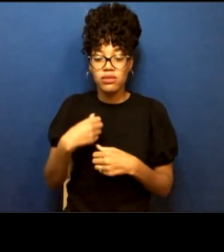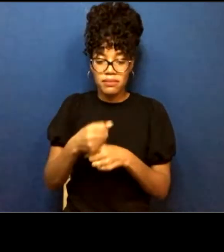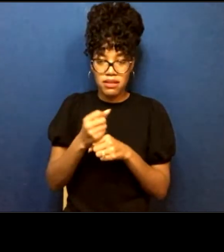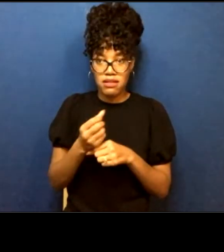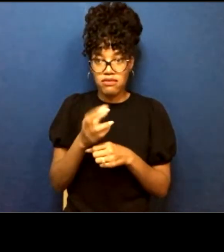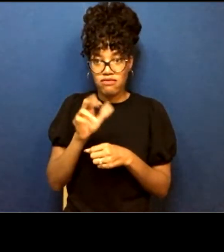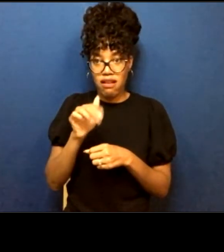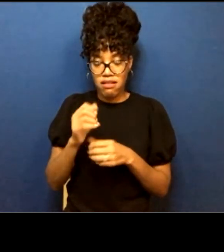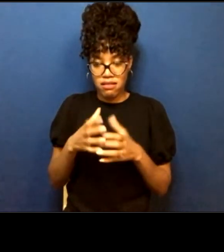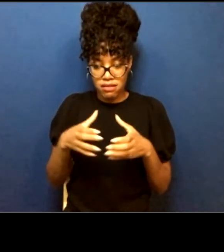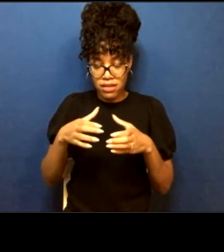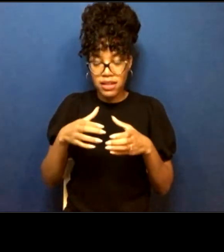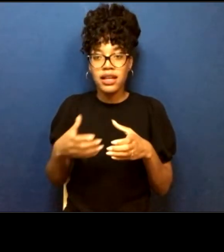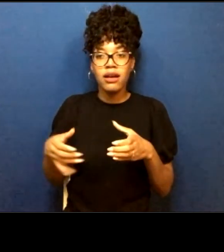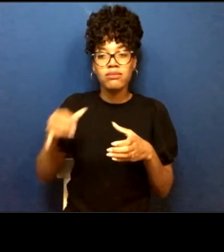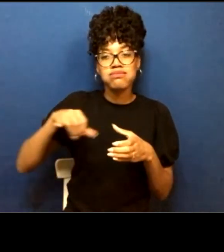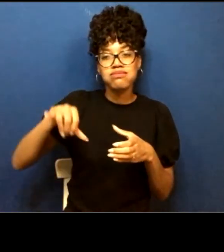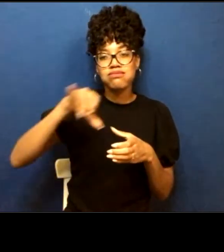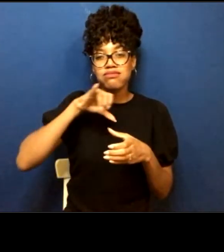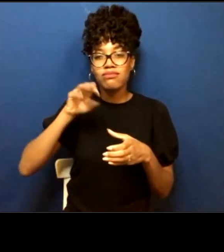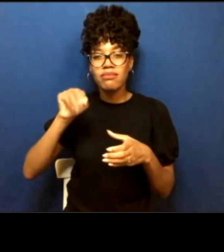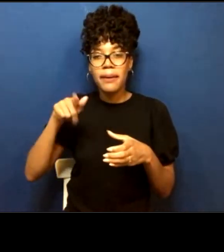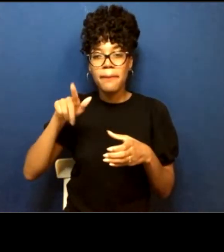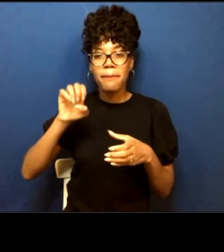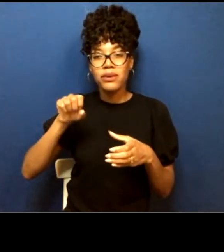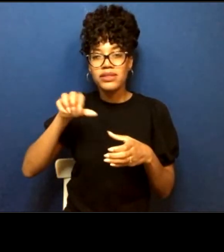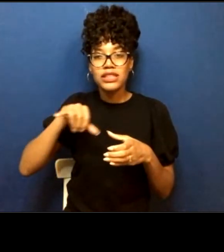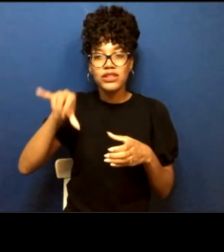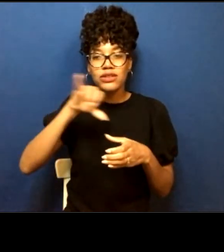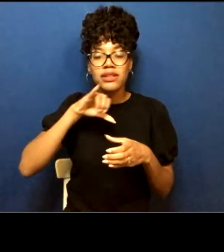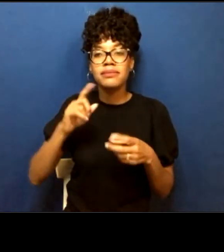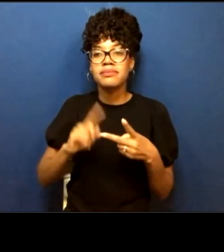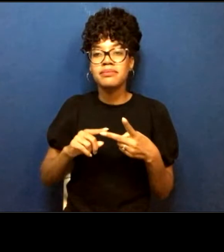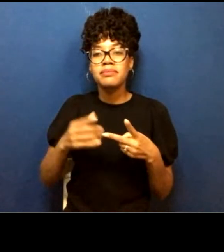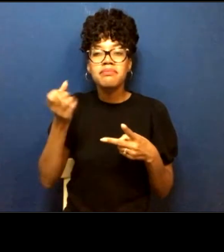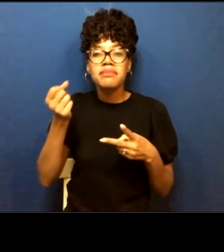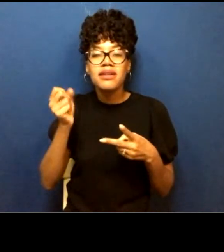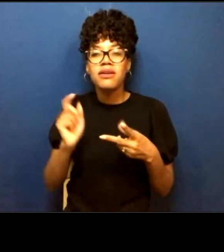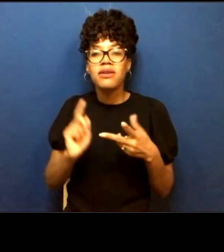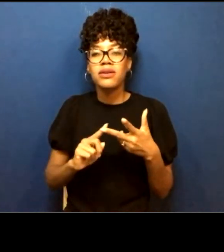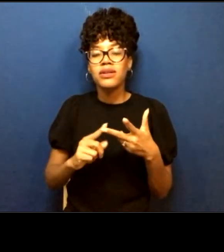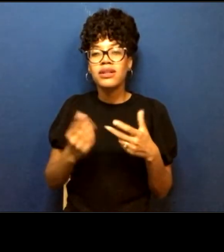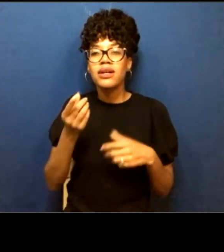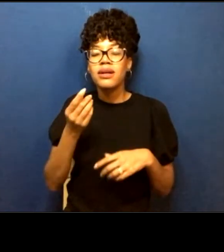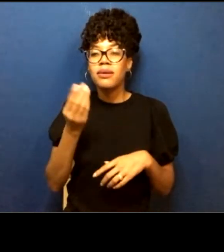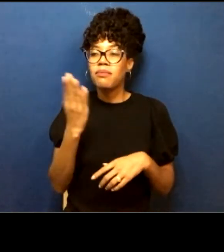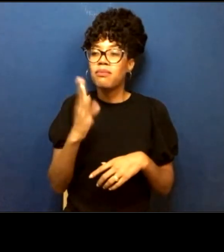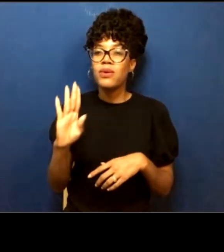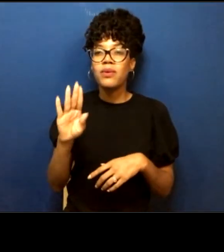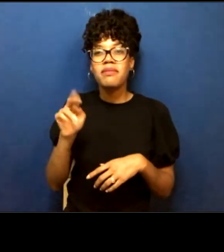as well as some fresh blueberries, maybe a splash of milk, a great breakfast porridge for sure. Can you buy it somewhere?